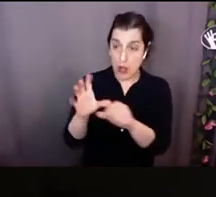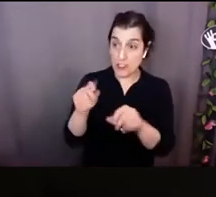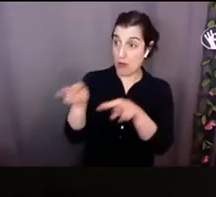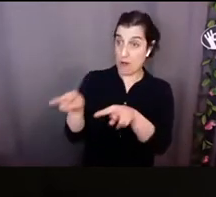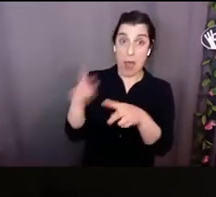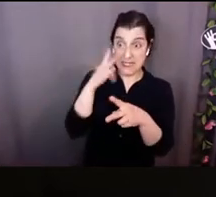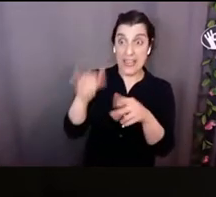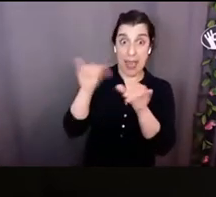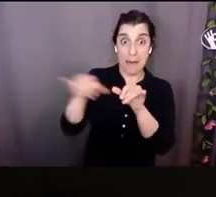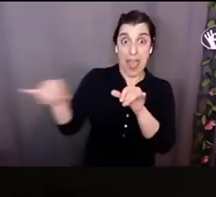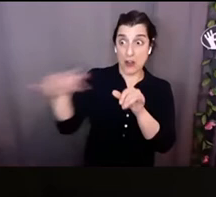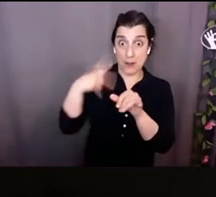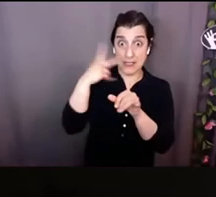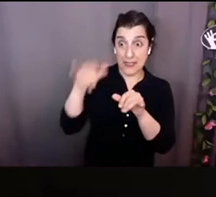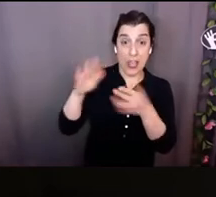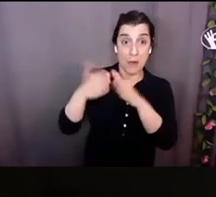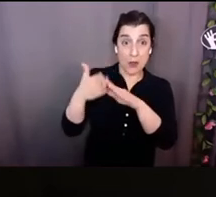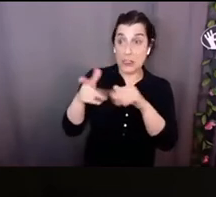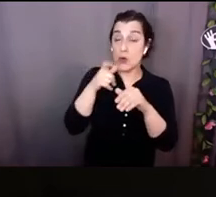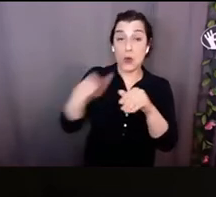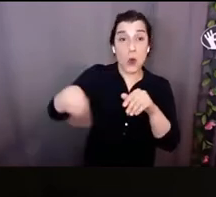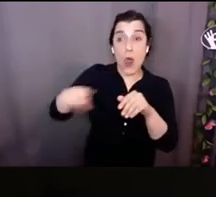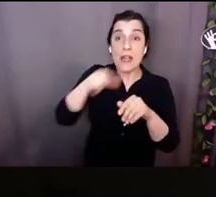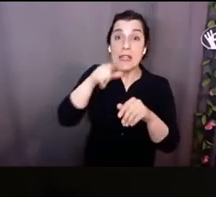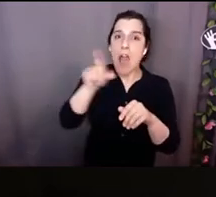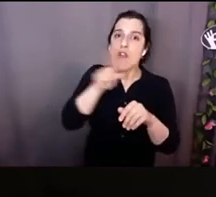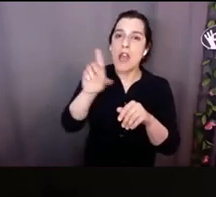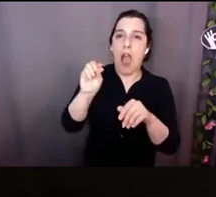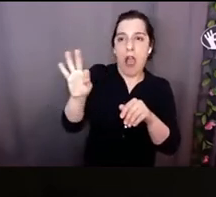I am seeing, you know, communities that aren't necessarily of disability, um,